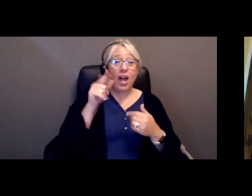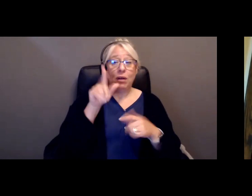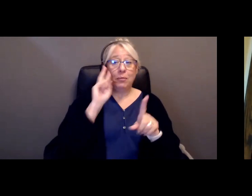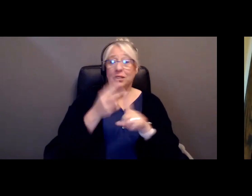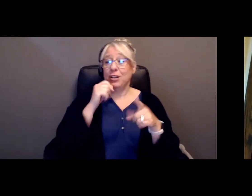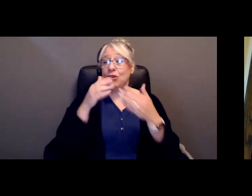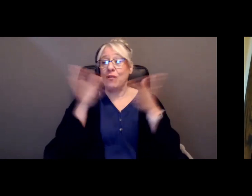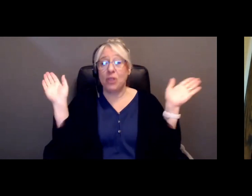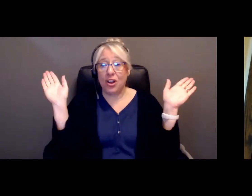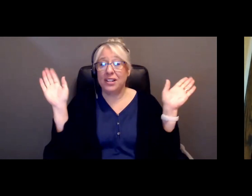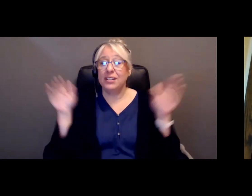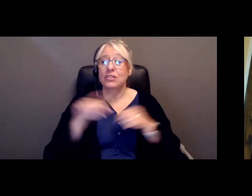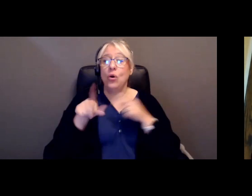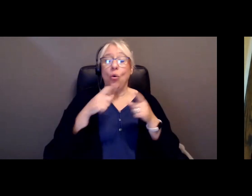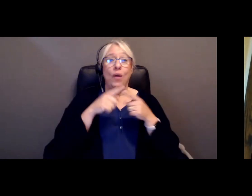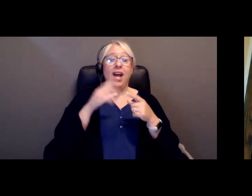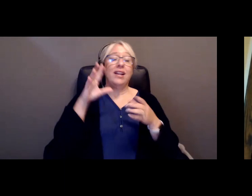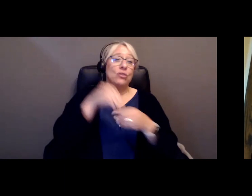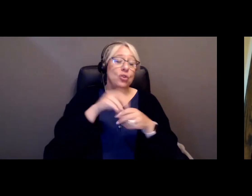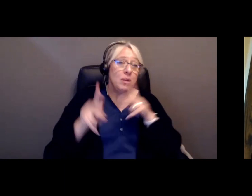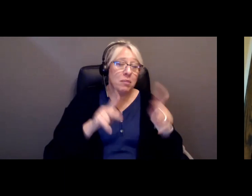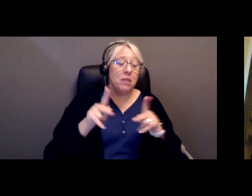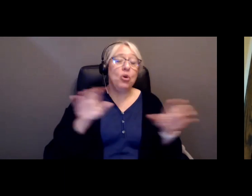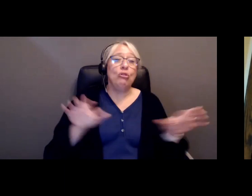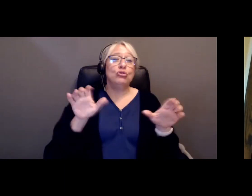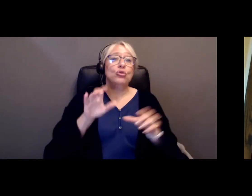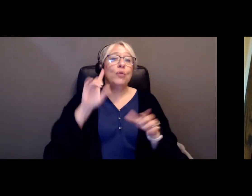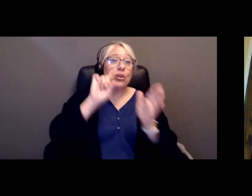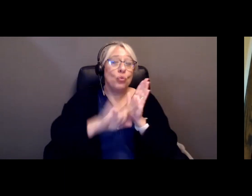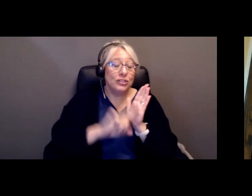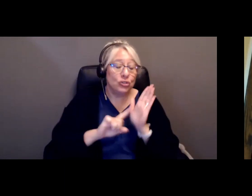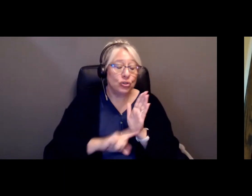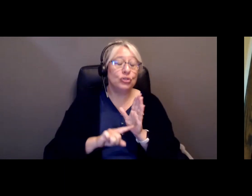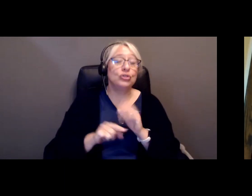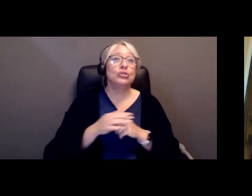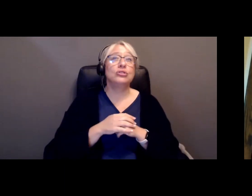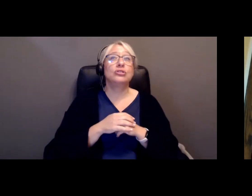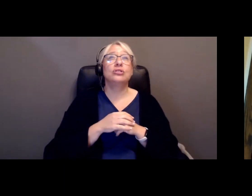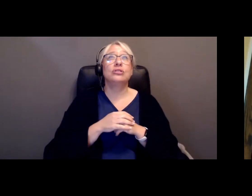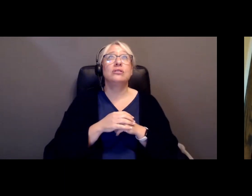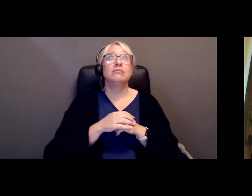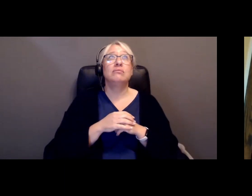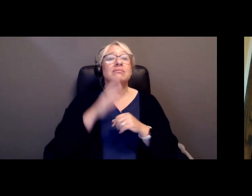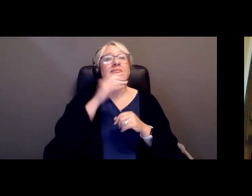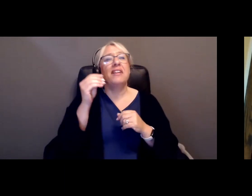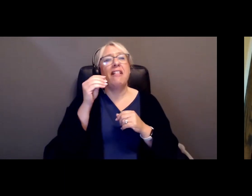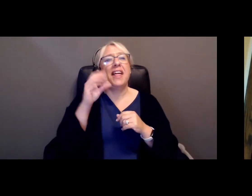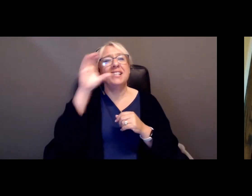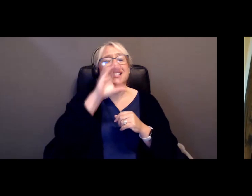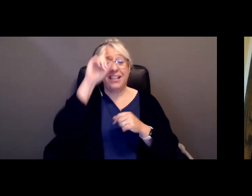when including people and doing the research, as well as seeking out diversity within the group